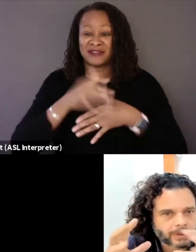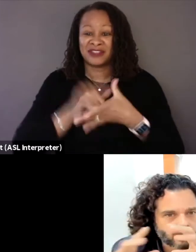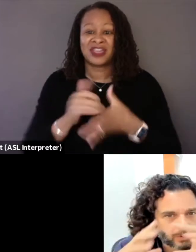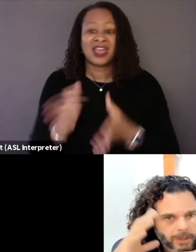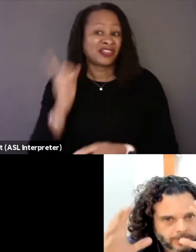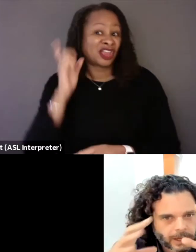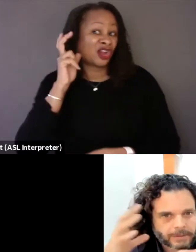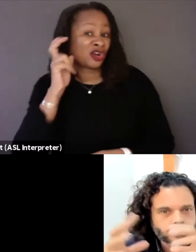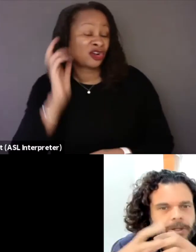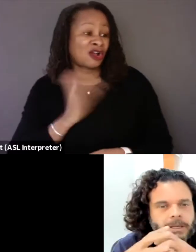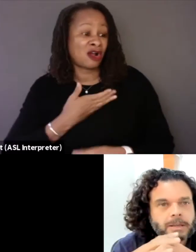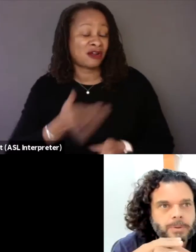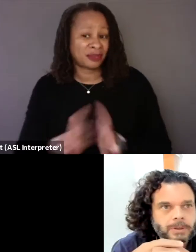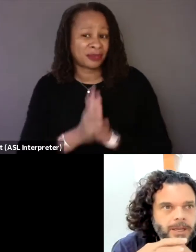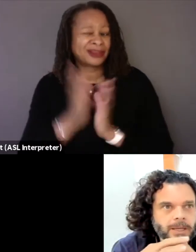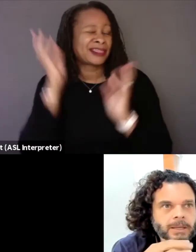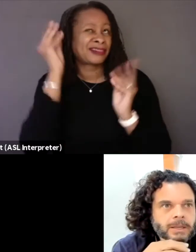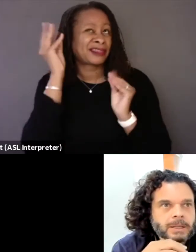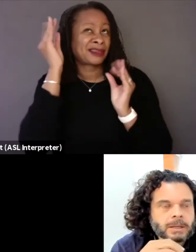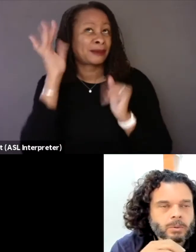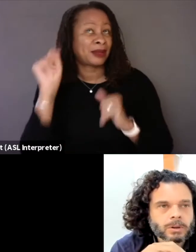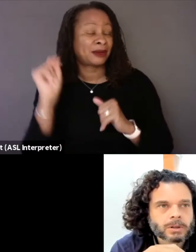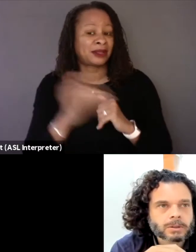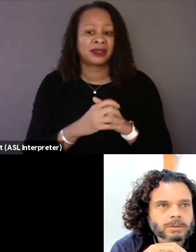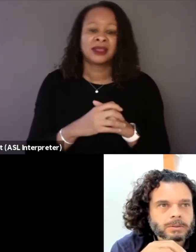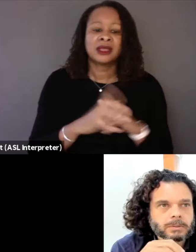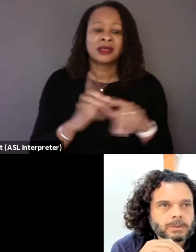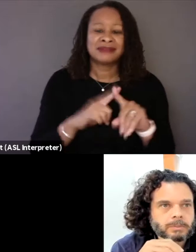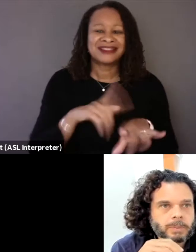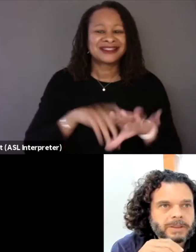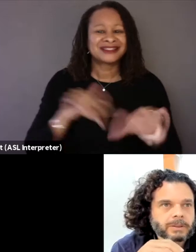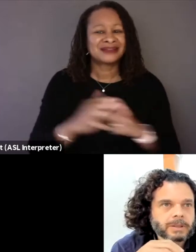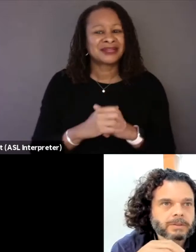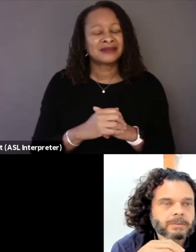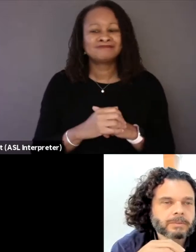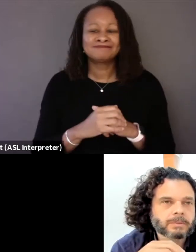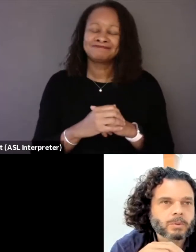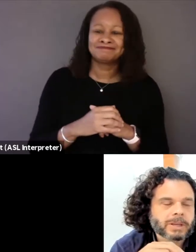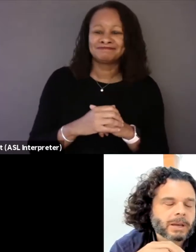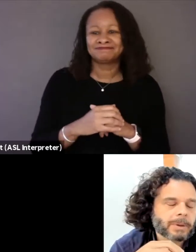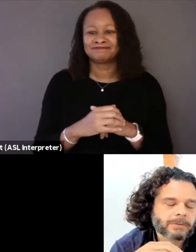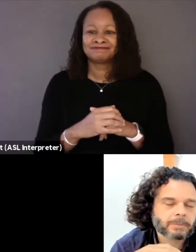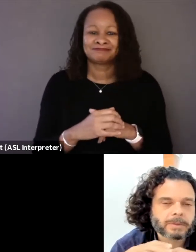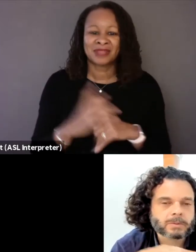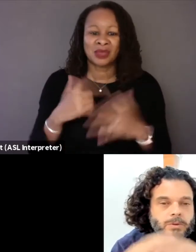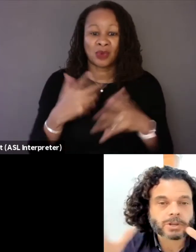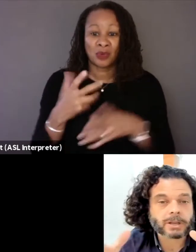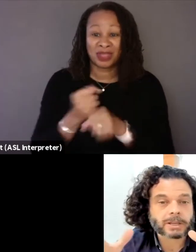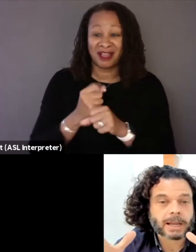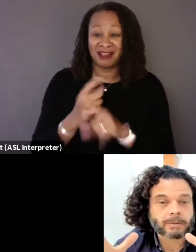and they were kind of contemplating it, but they were basically what we got back from them is we're shutting down.